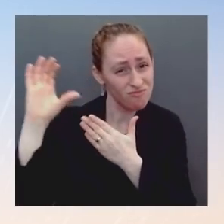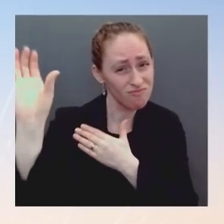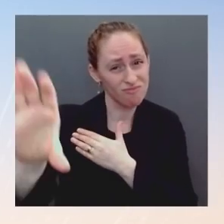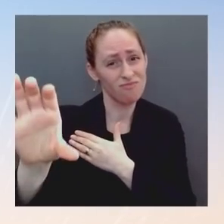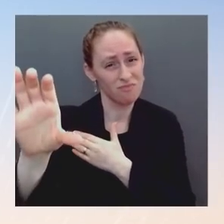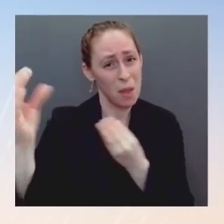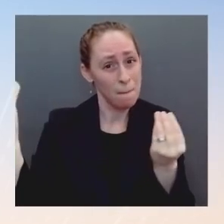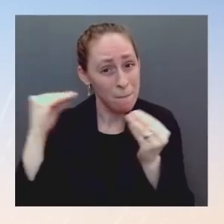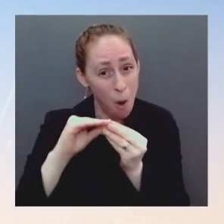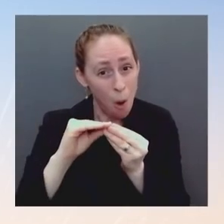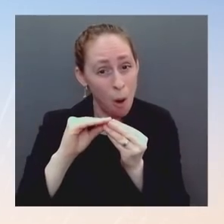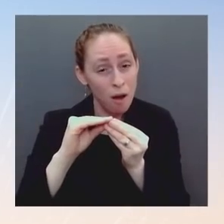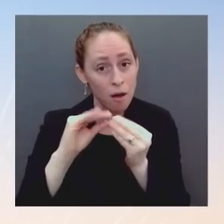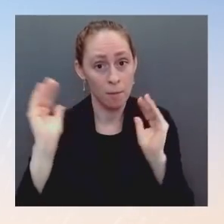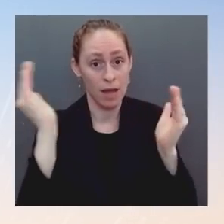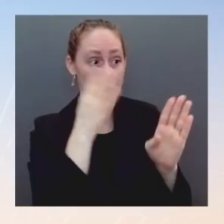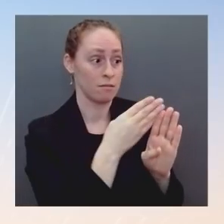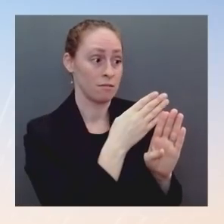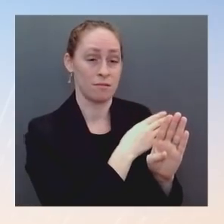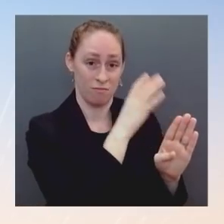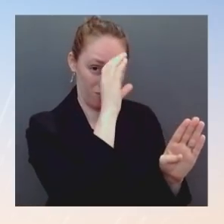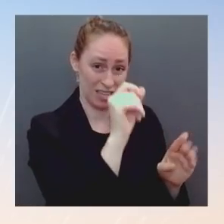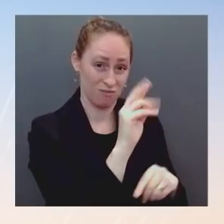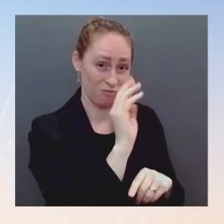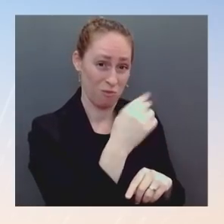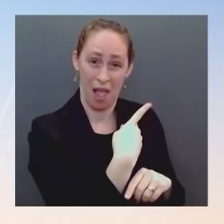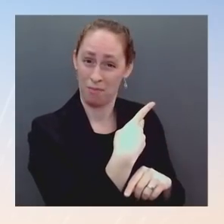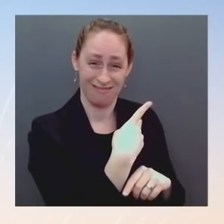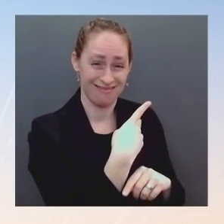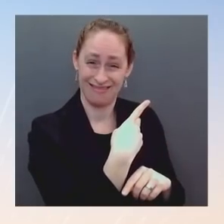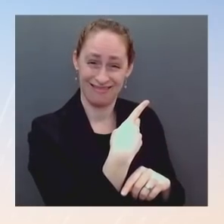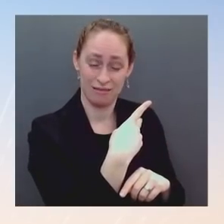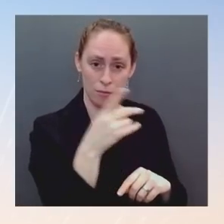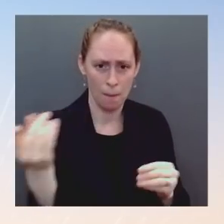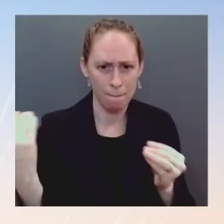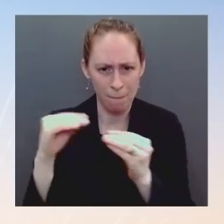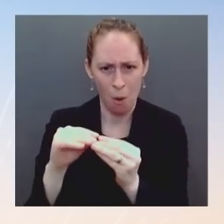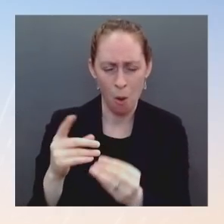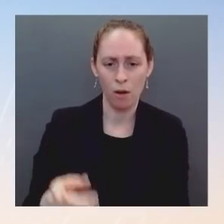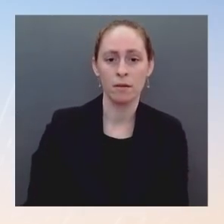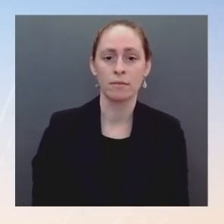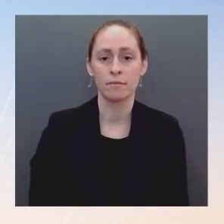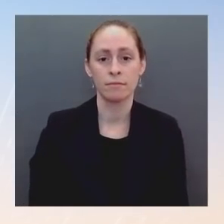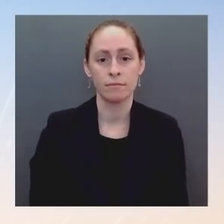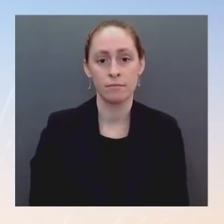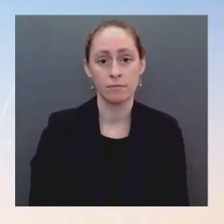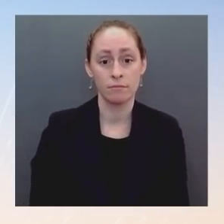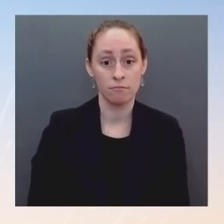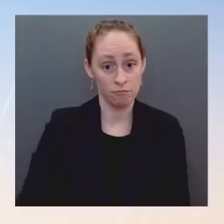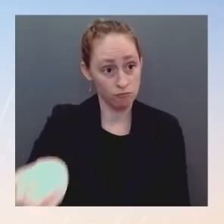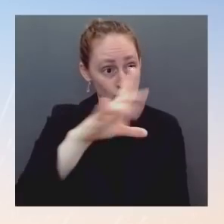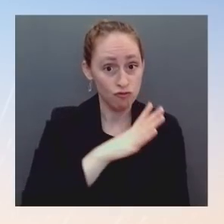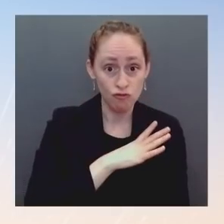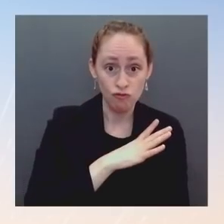I'm sorry for people who feel they need to be critical, but the President has been a longtime advocate of addressing crime.